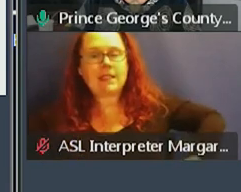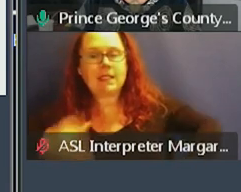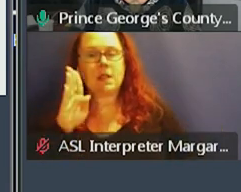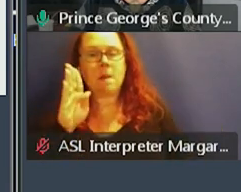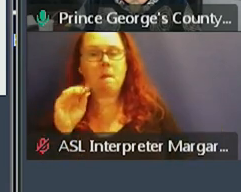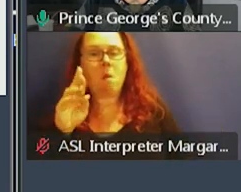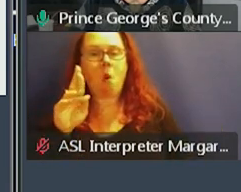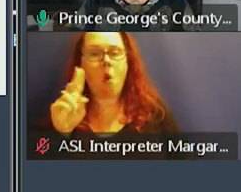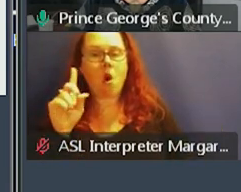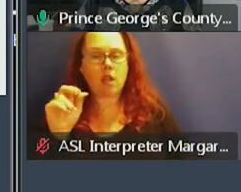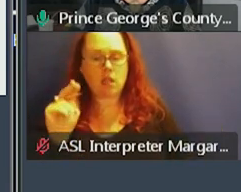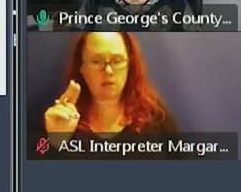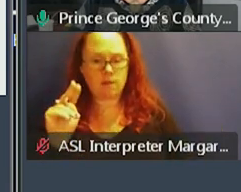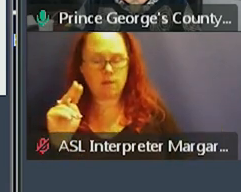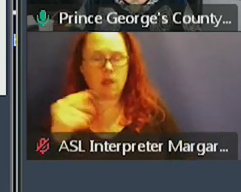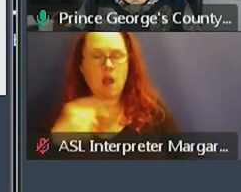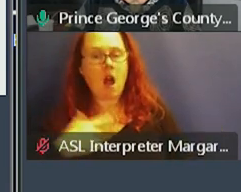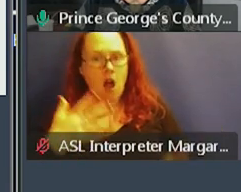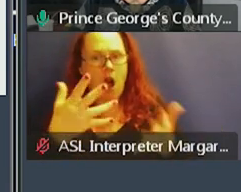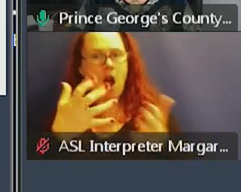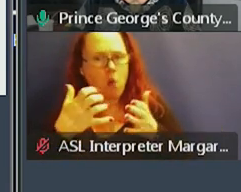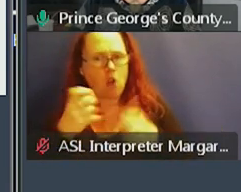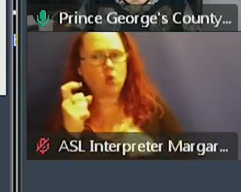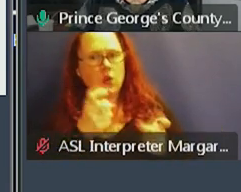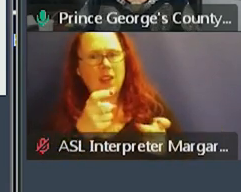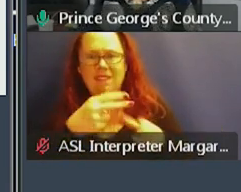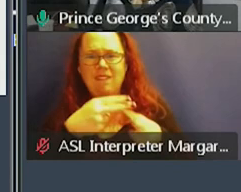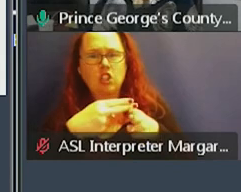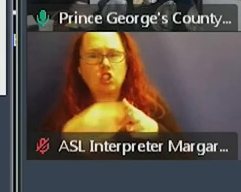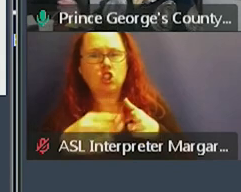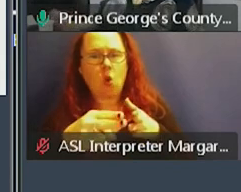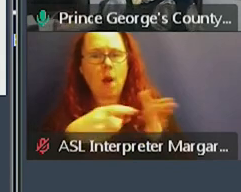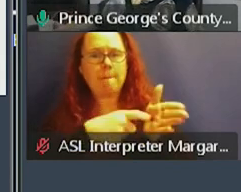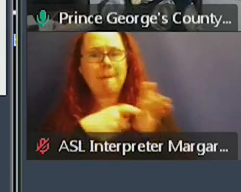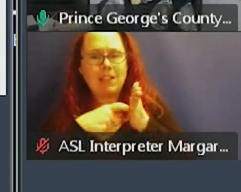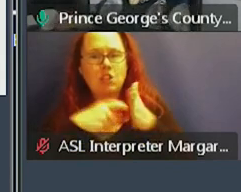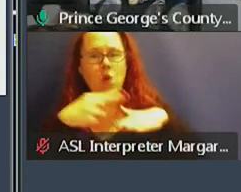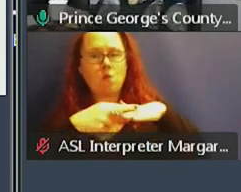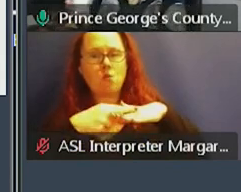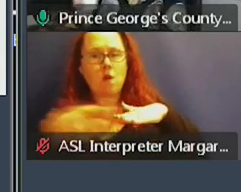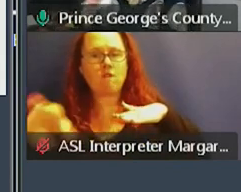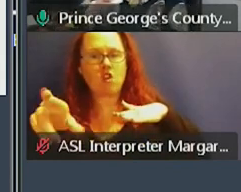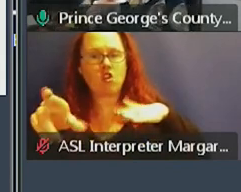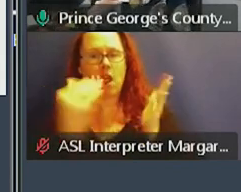I didn't want to give just a short sort of mandatory referral primer because I heard some things from Mr.